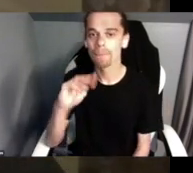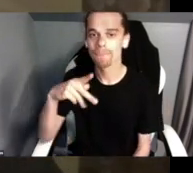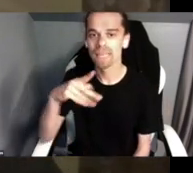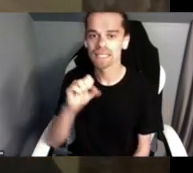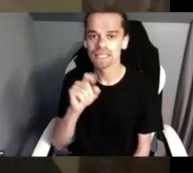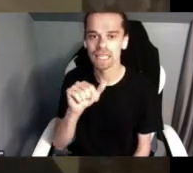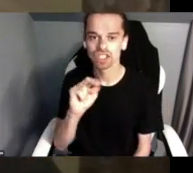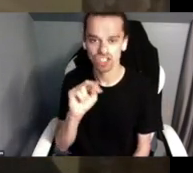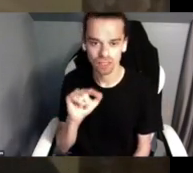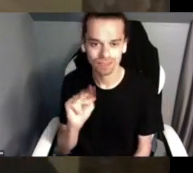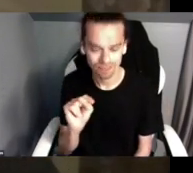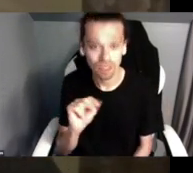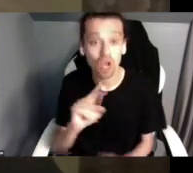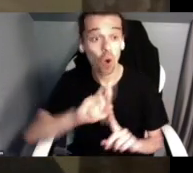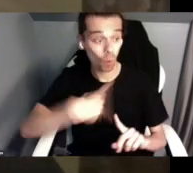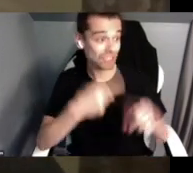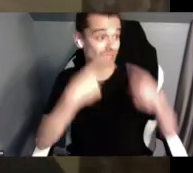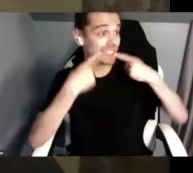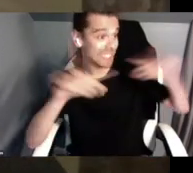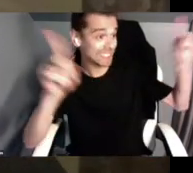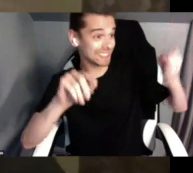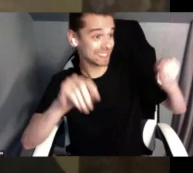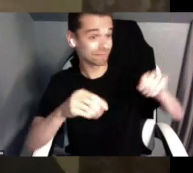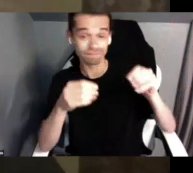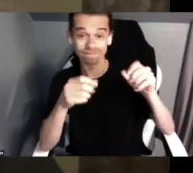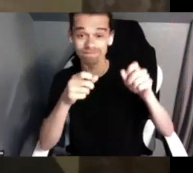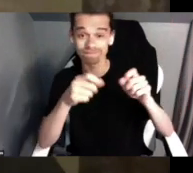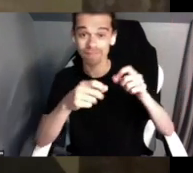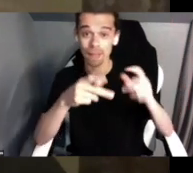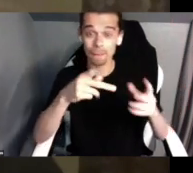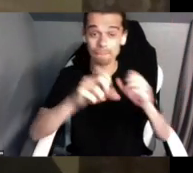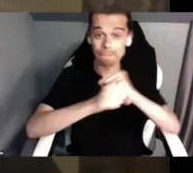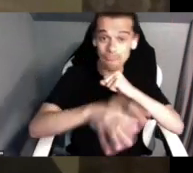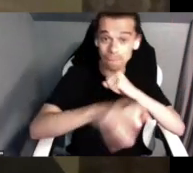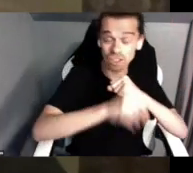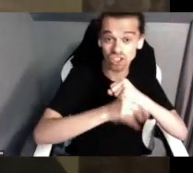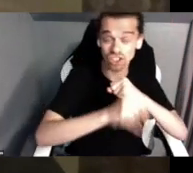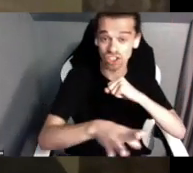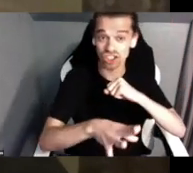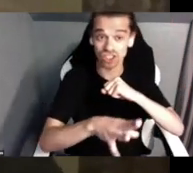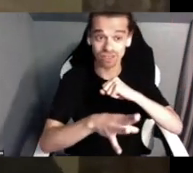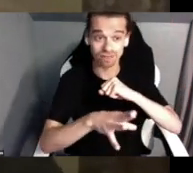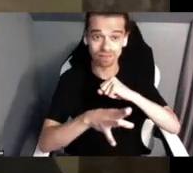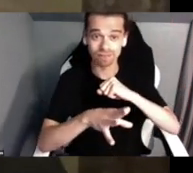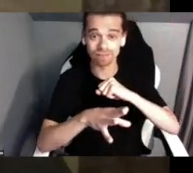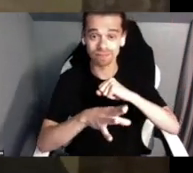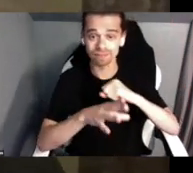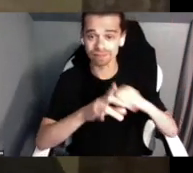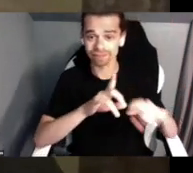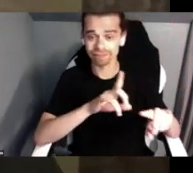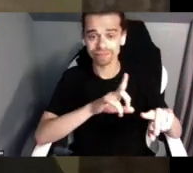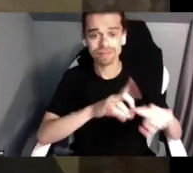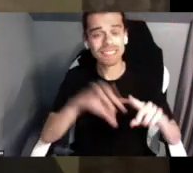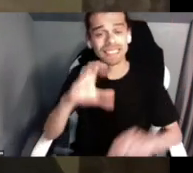not behind paywalls, and be accompanied by plain language versions as the CLEC is doing.